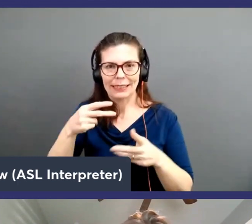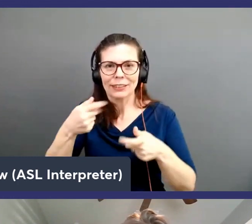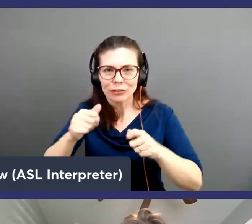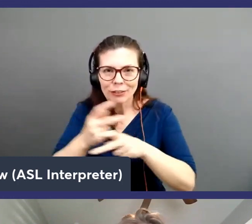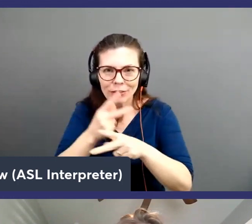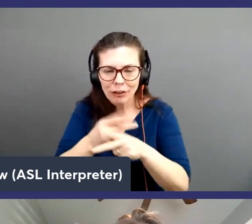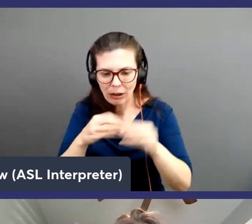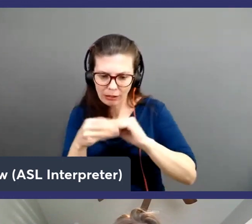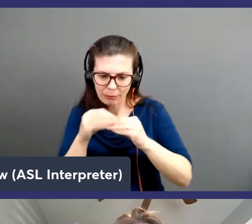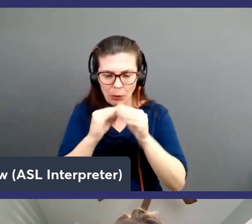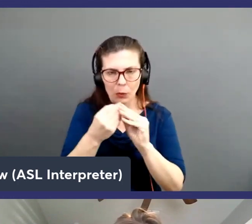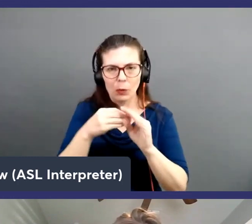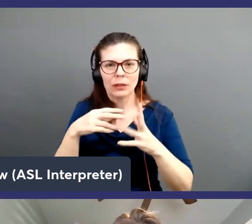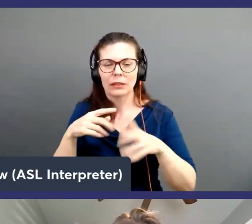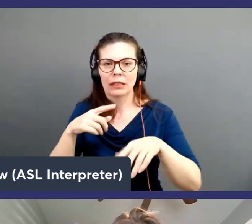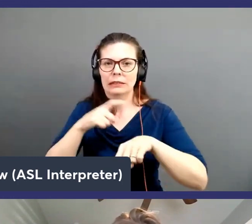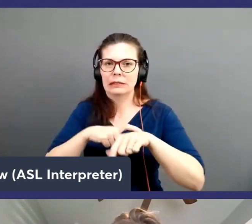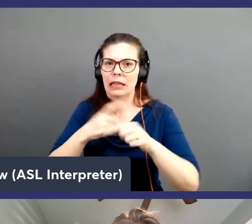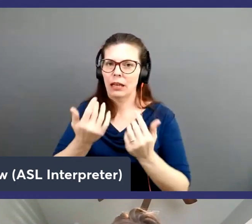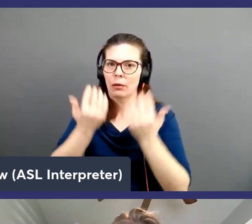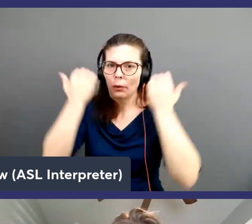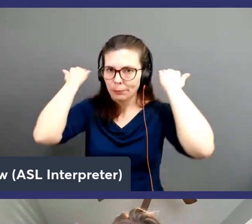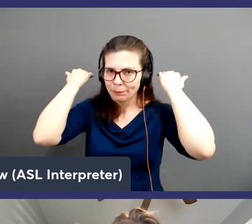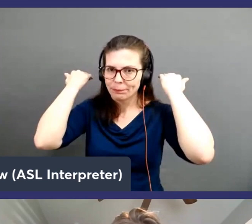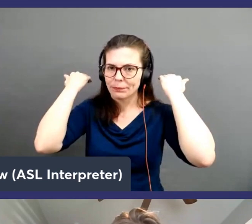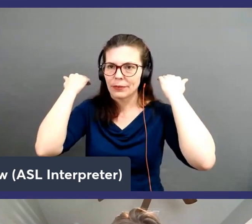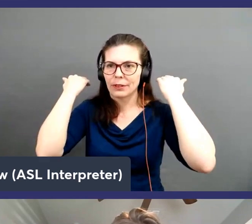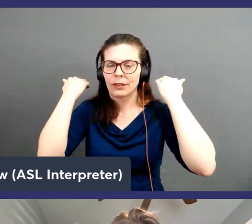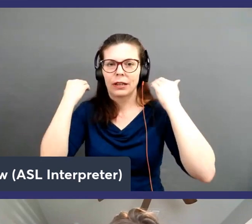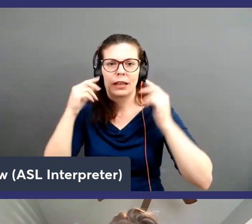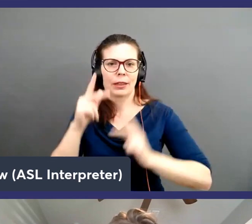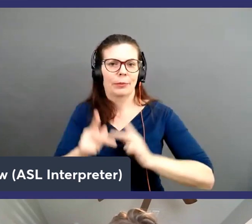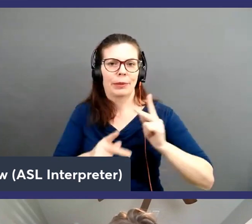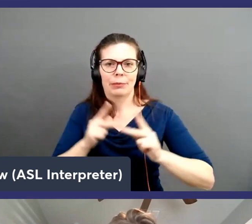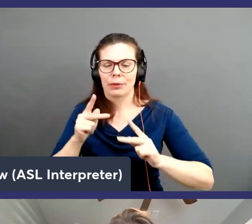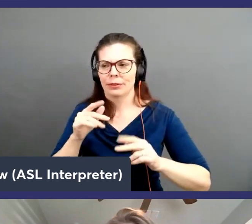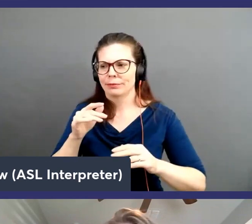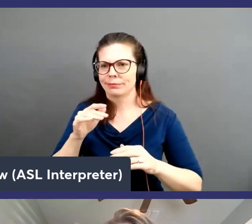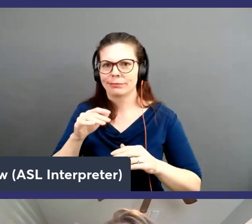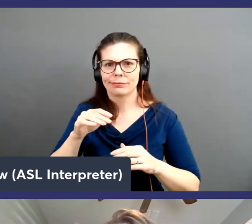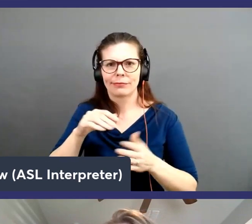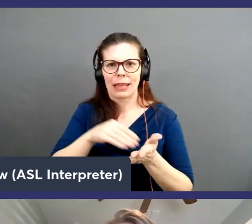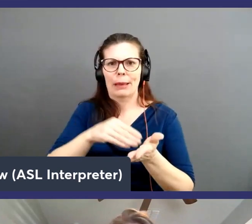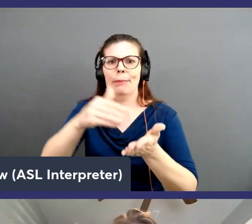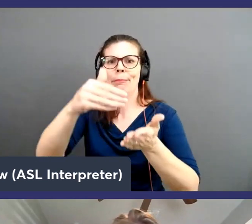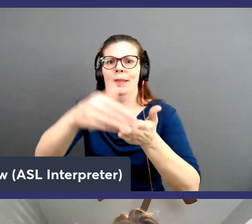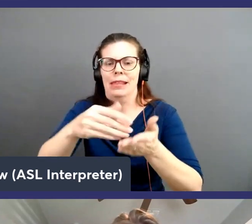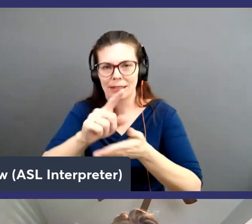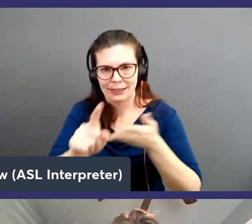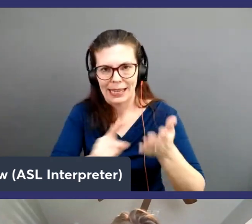And it was very time-intensive, they said, like these people spent a total of millions and millions of hours folding these proteins